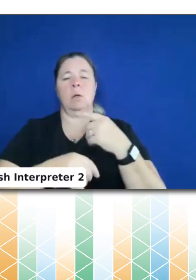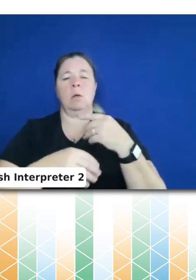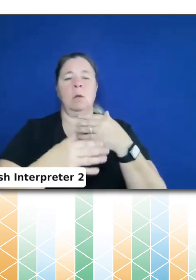Thank you, Alex. Take care, guys. Uh, Devin, yes, I am.